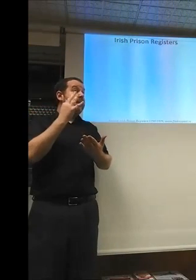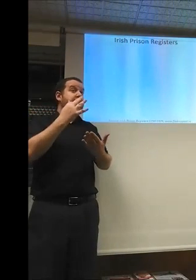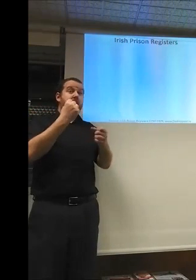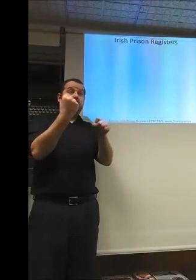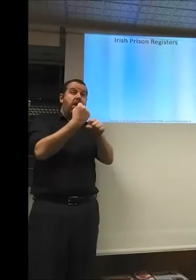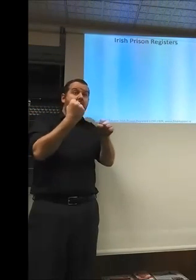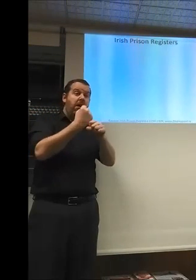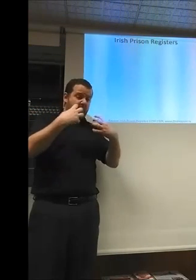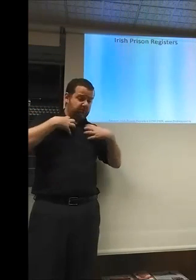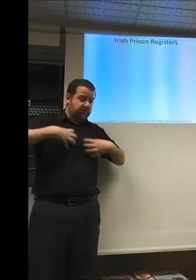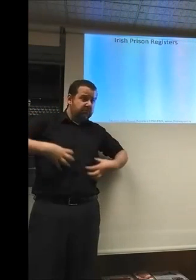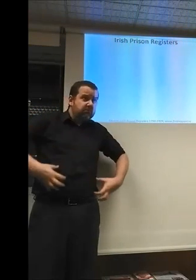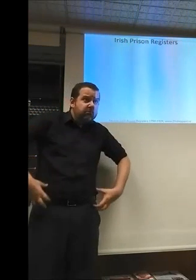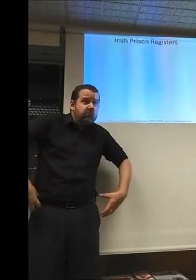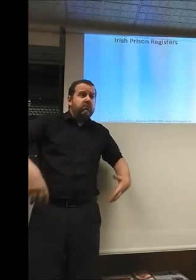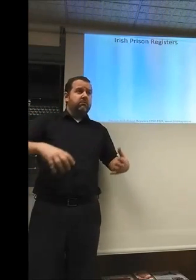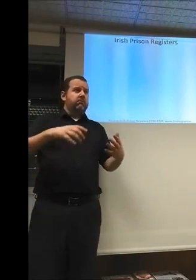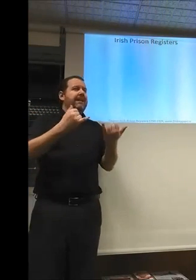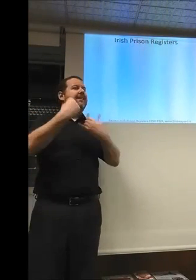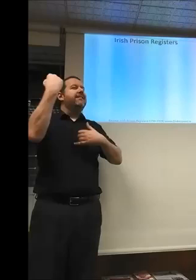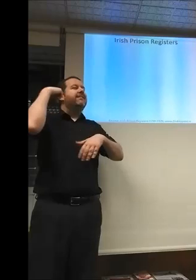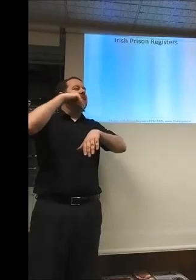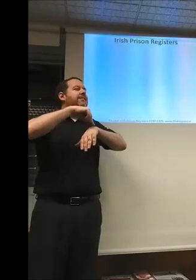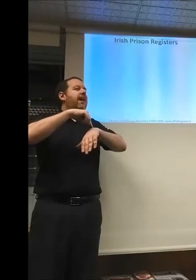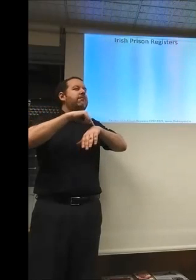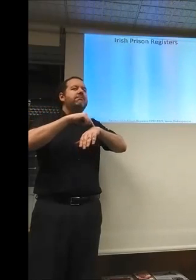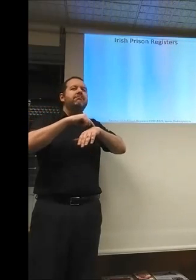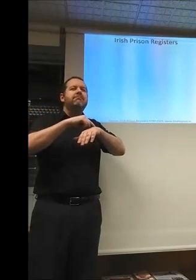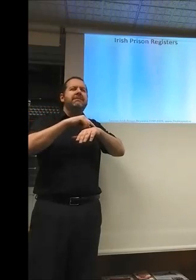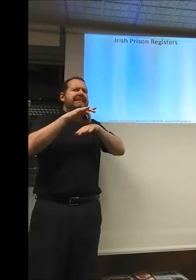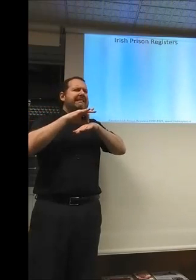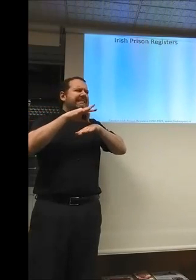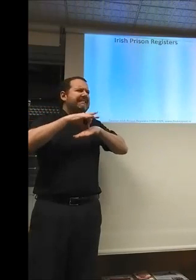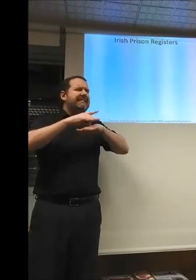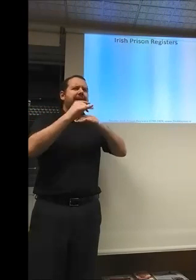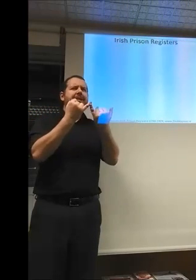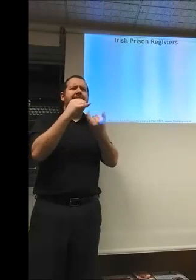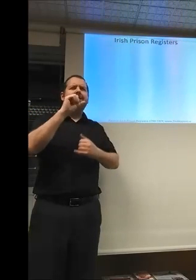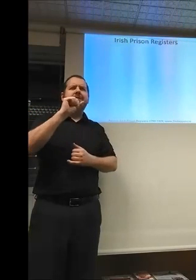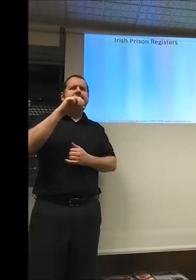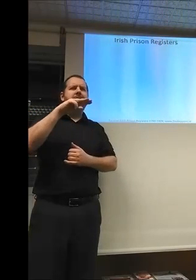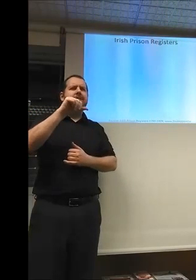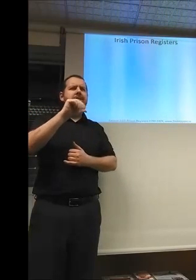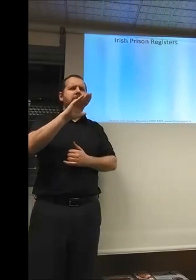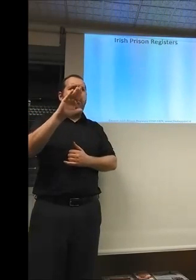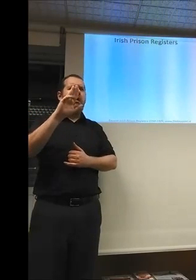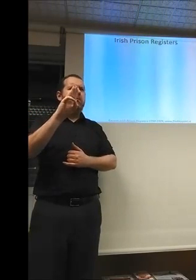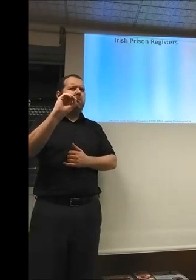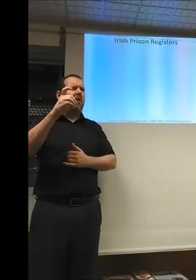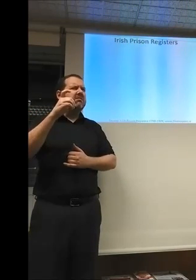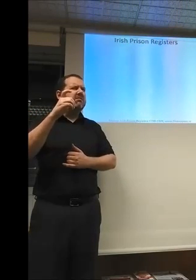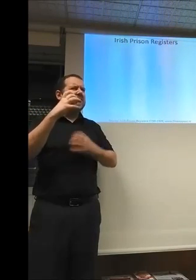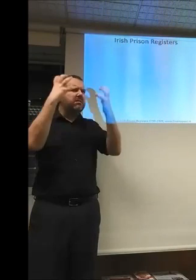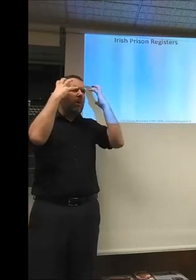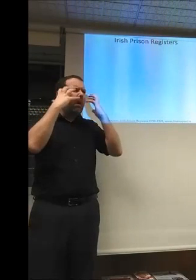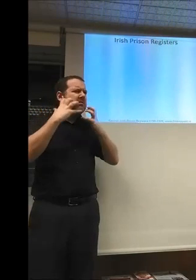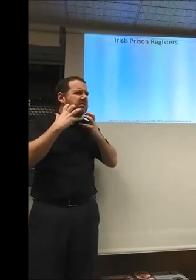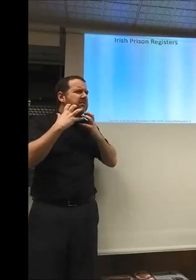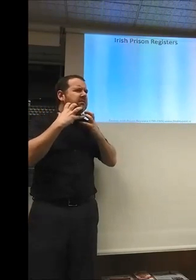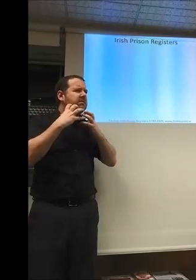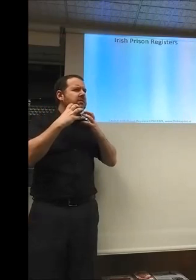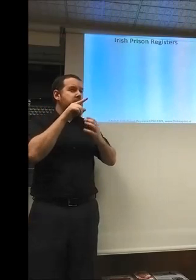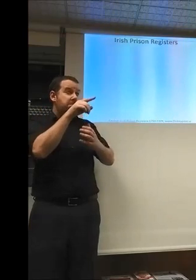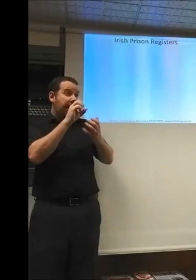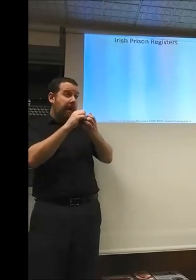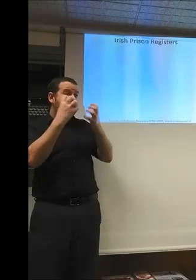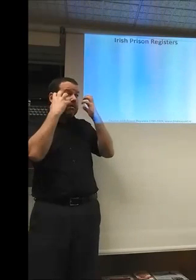there was an interpreter present or if somebody was brought in to help communicate with the